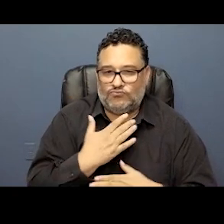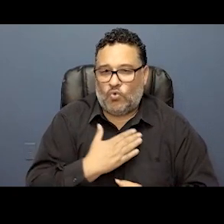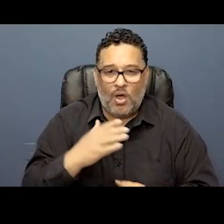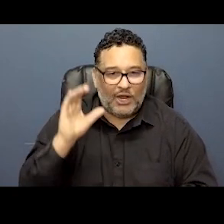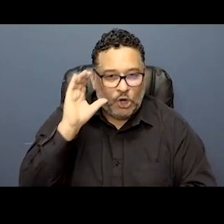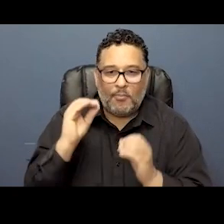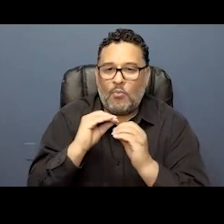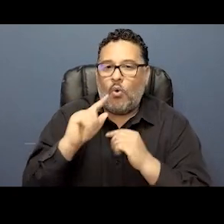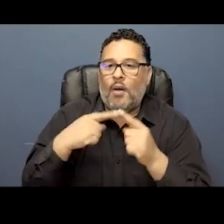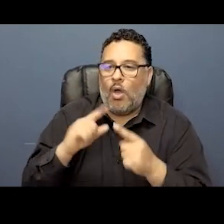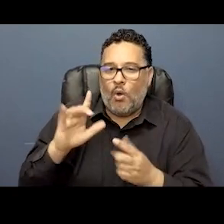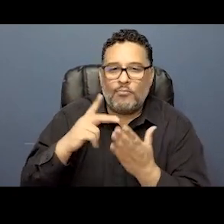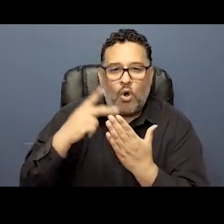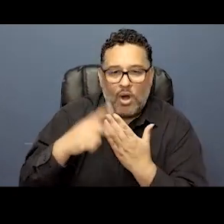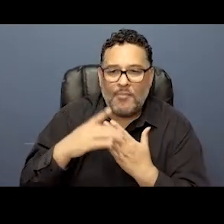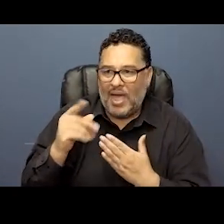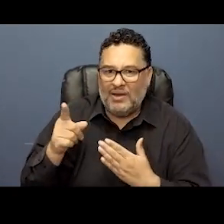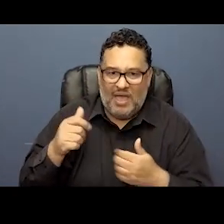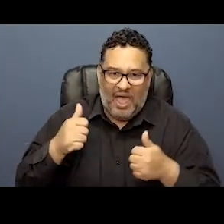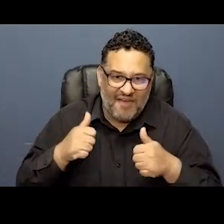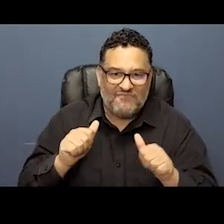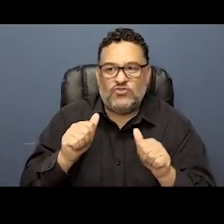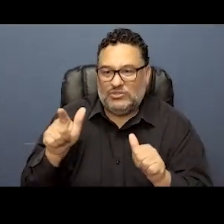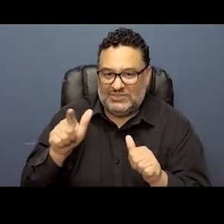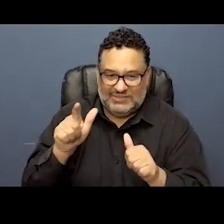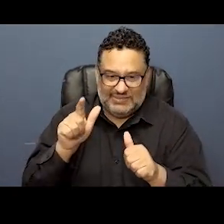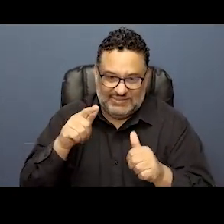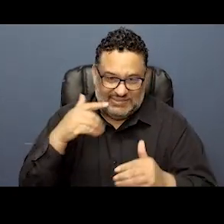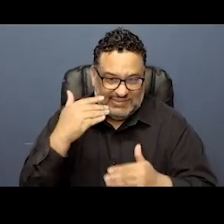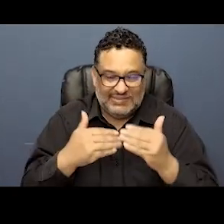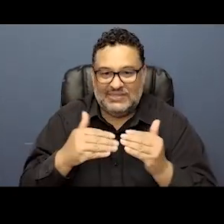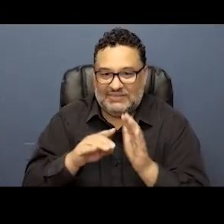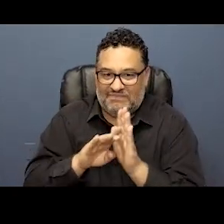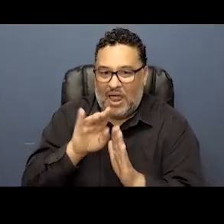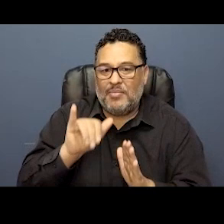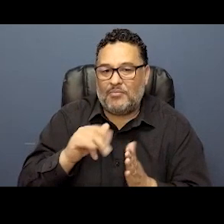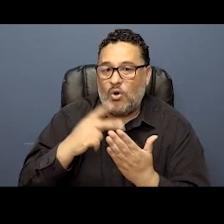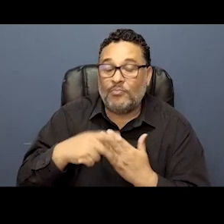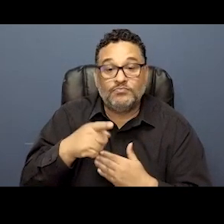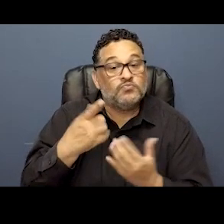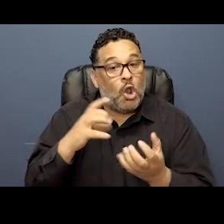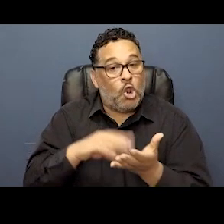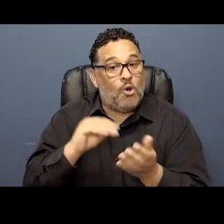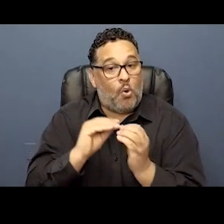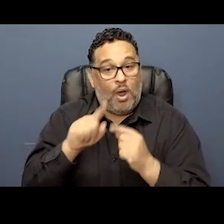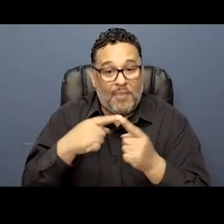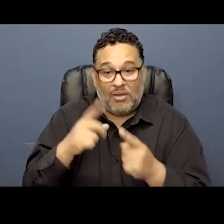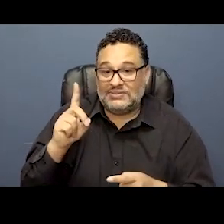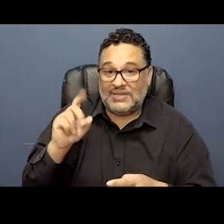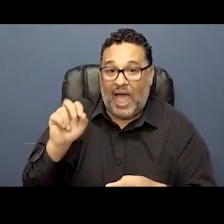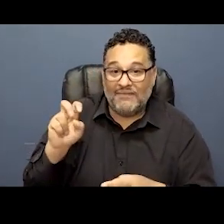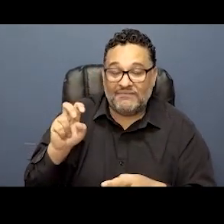the effort that went into its development. To learn more about the DIVE-VRT program,